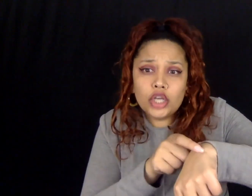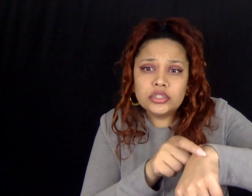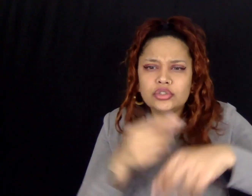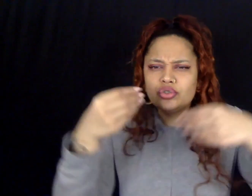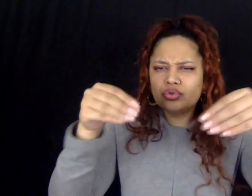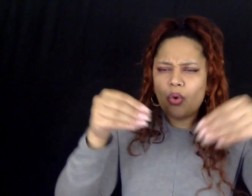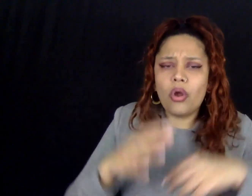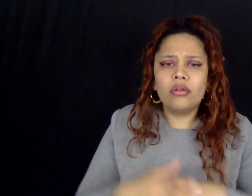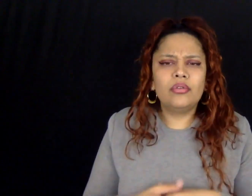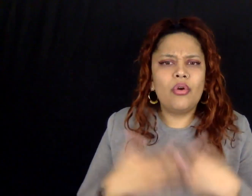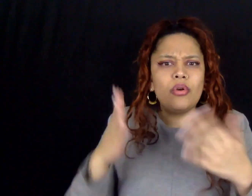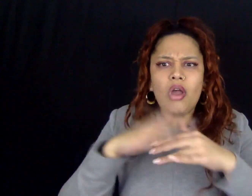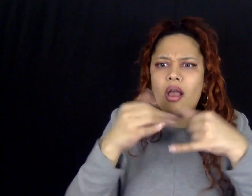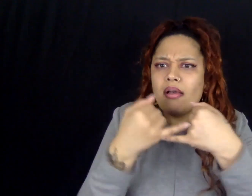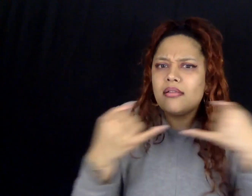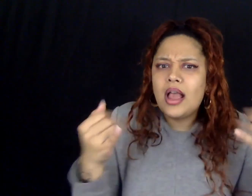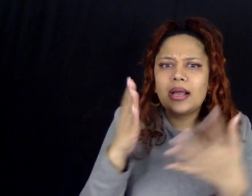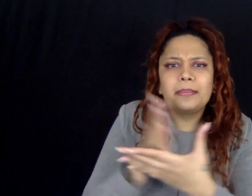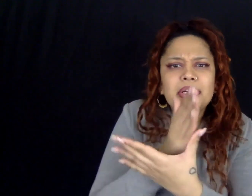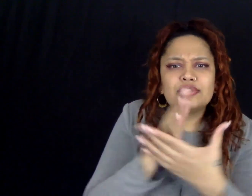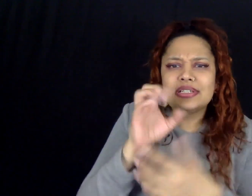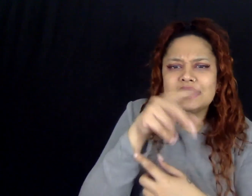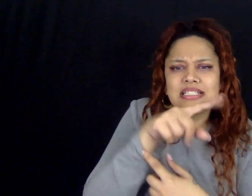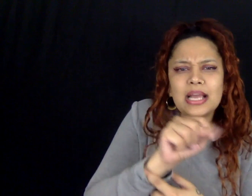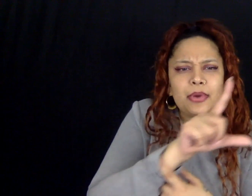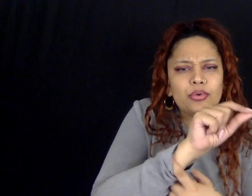if you bought a Fitbit smartwatch in